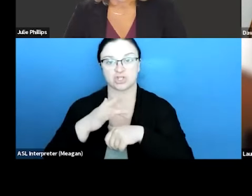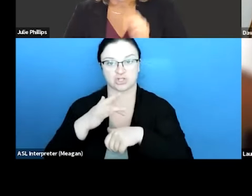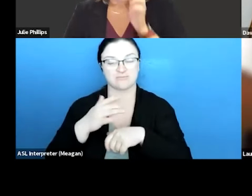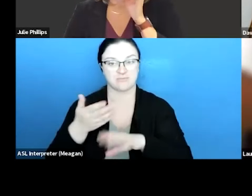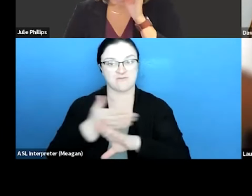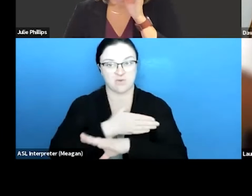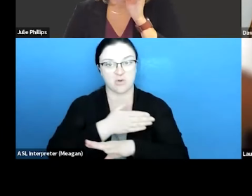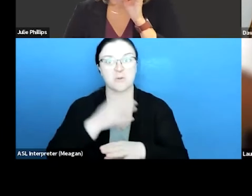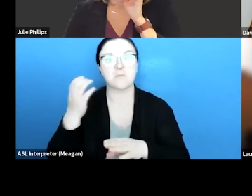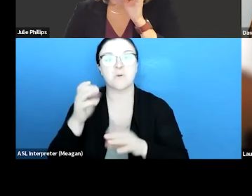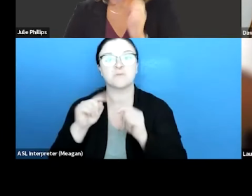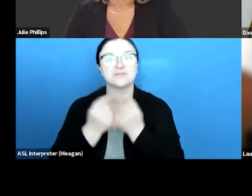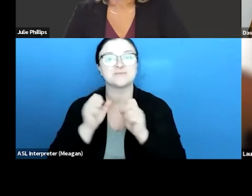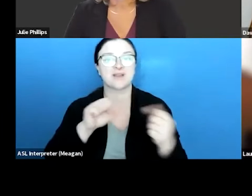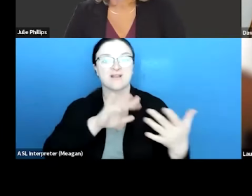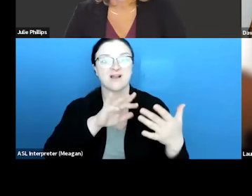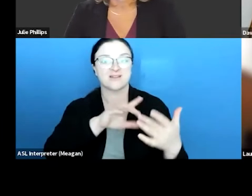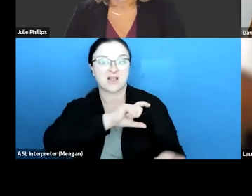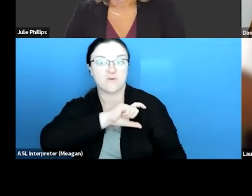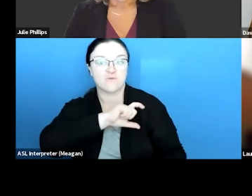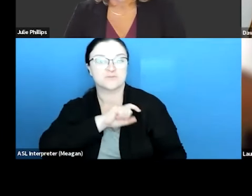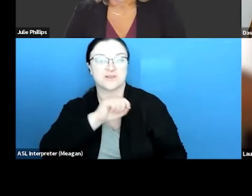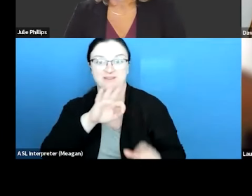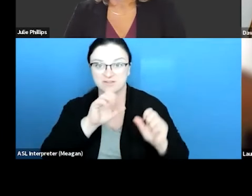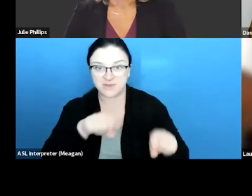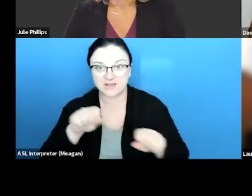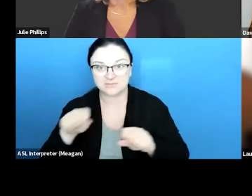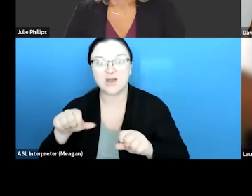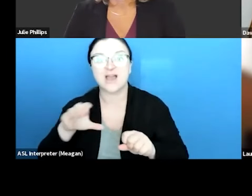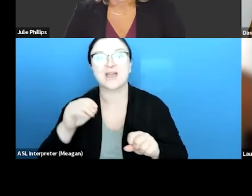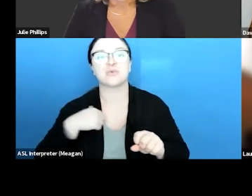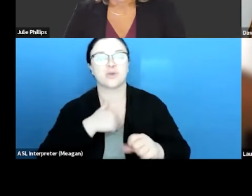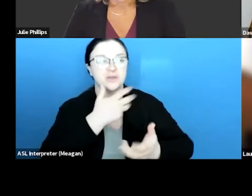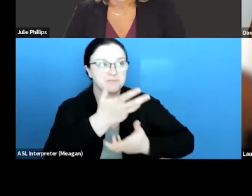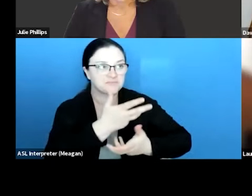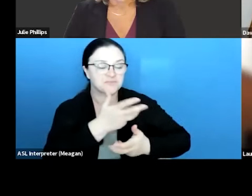to law enforcement, if possible. And we work with them very closely to build